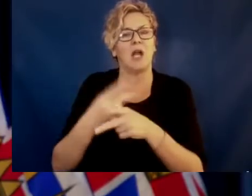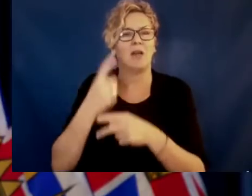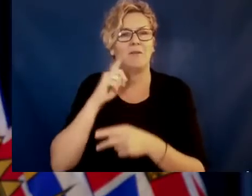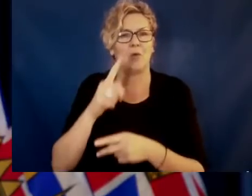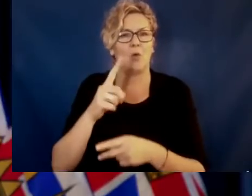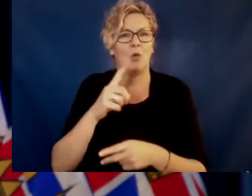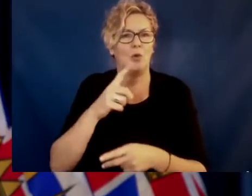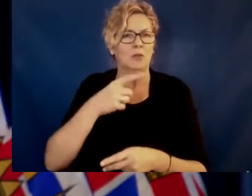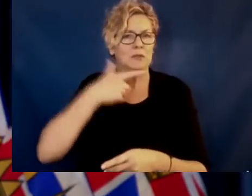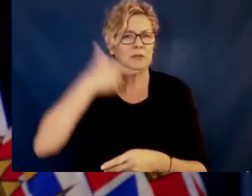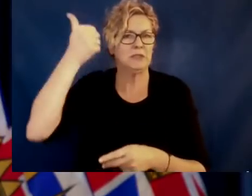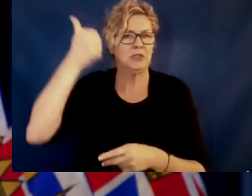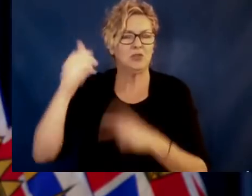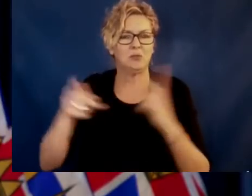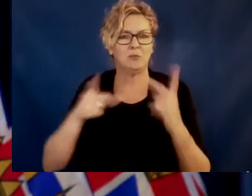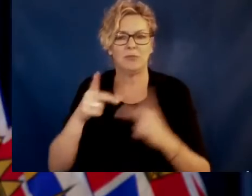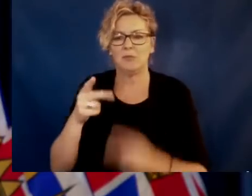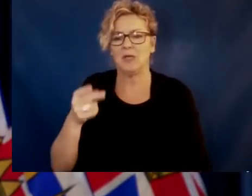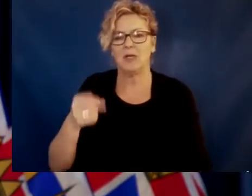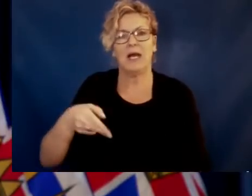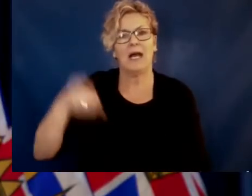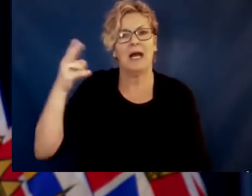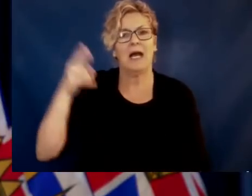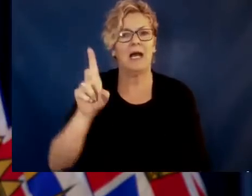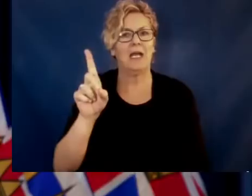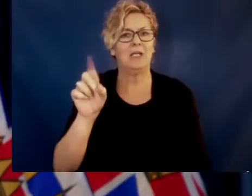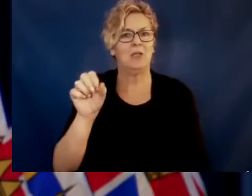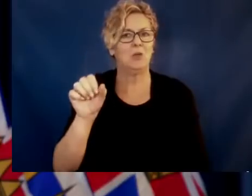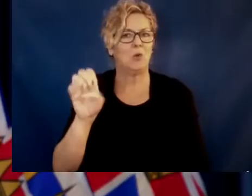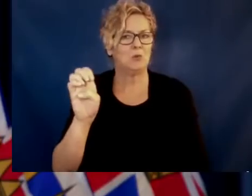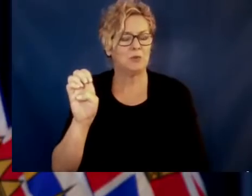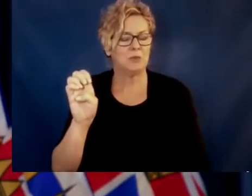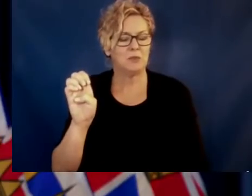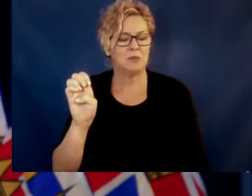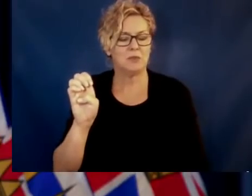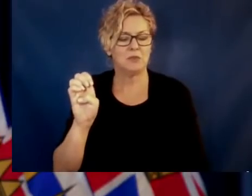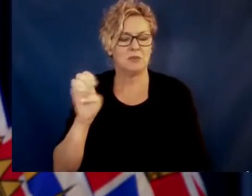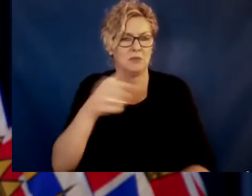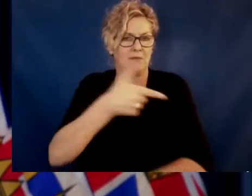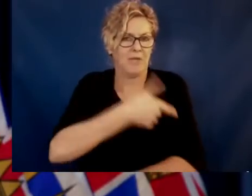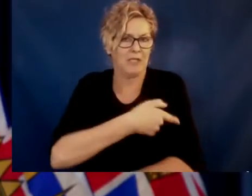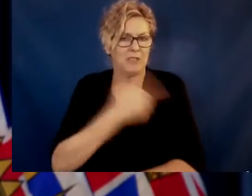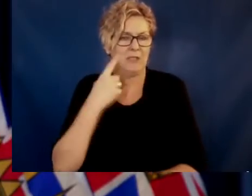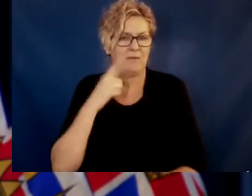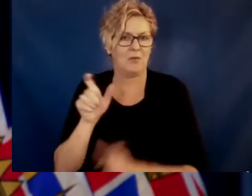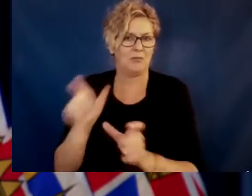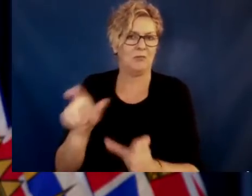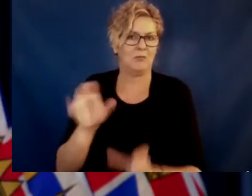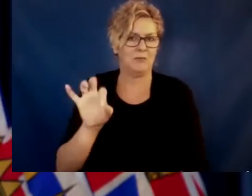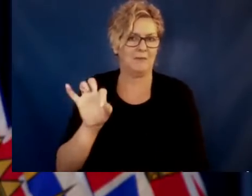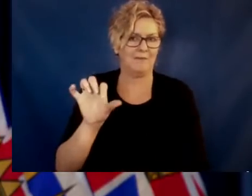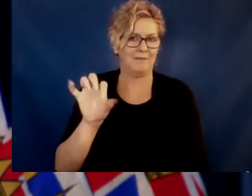we bought up as much as we could to cover all our most at risk seniors in long-term care homes and